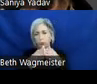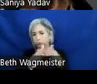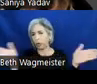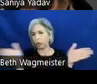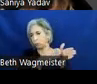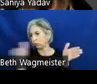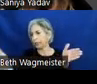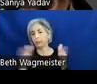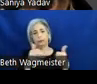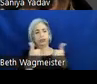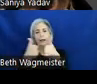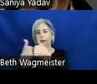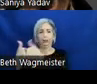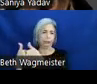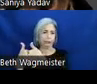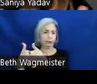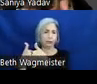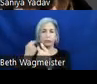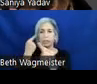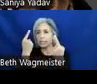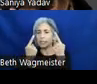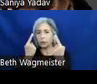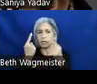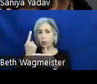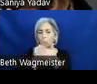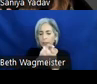challenges, we're considering what assistive technologies are being